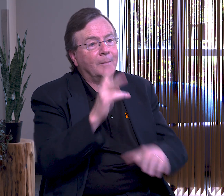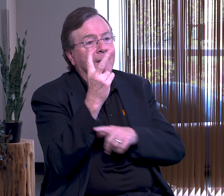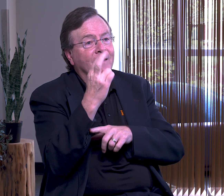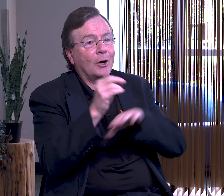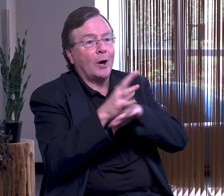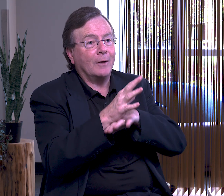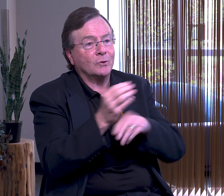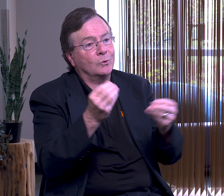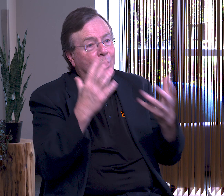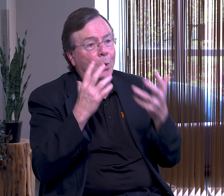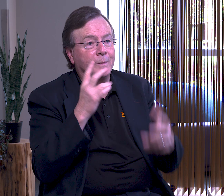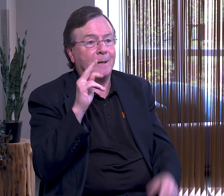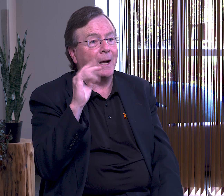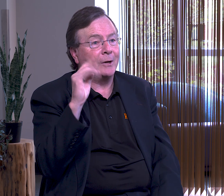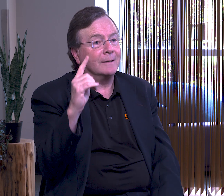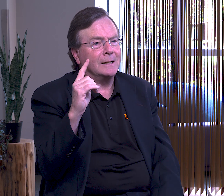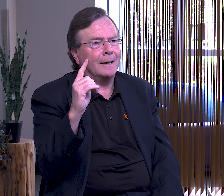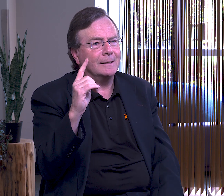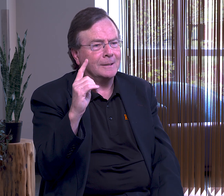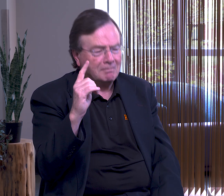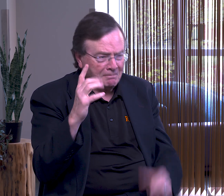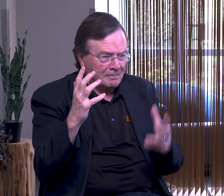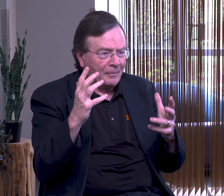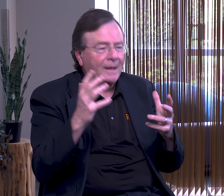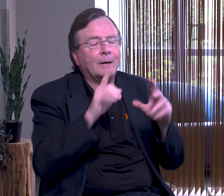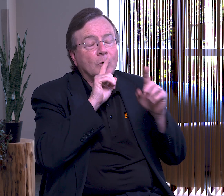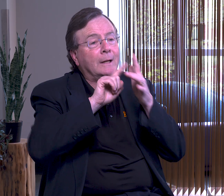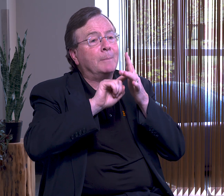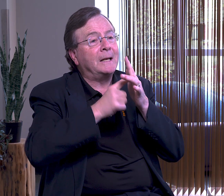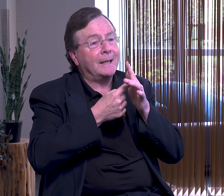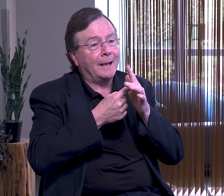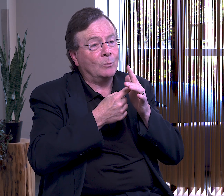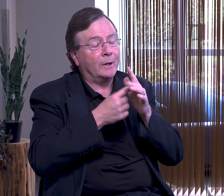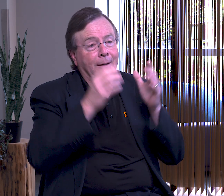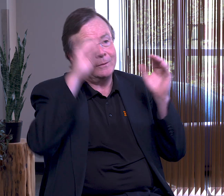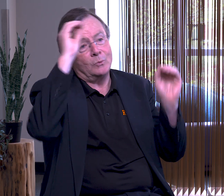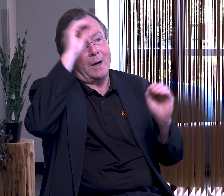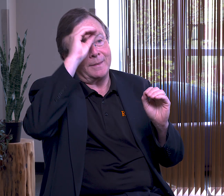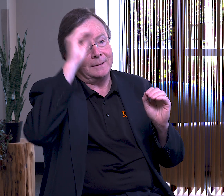My VR counselor told me about NTID. And really, it began with I knew nothing.